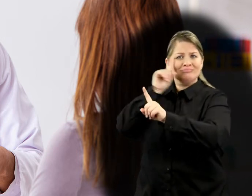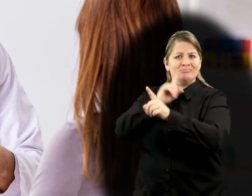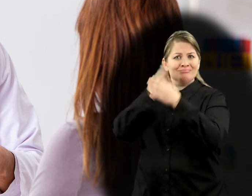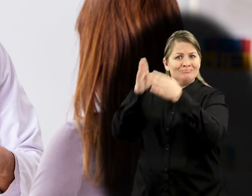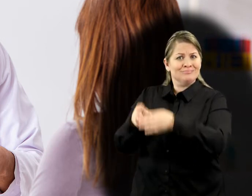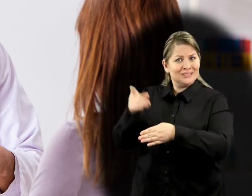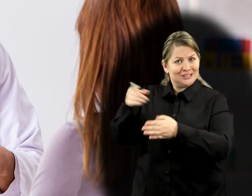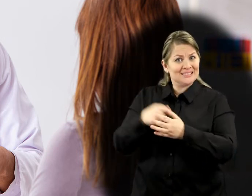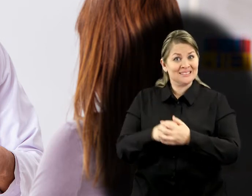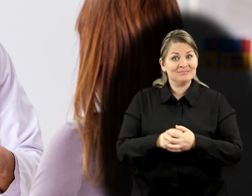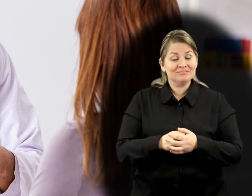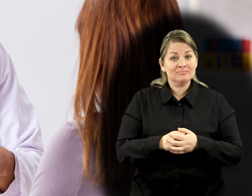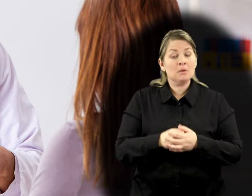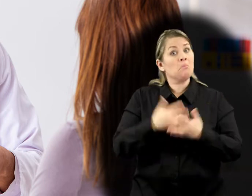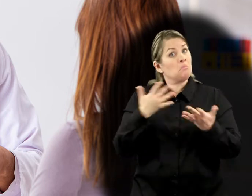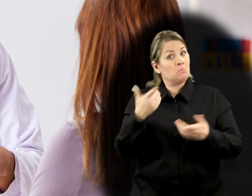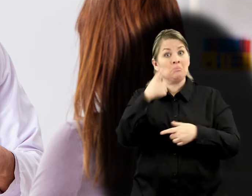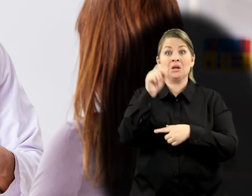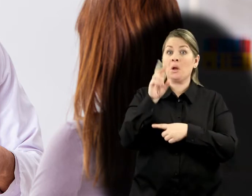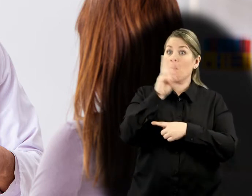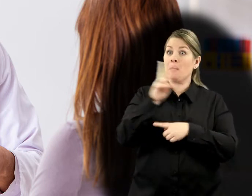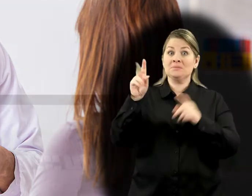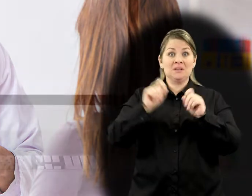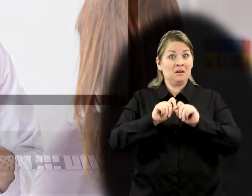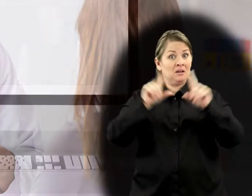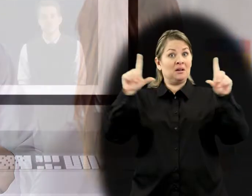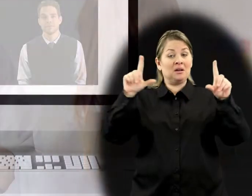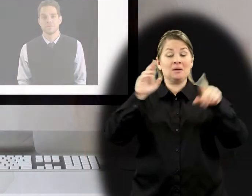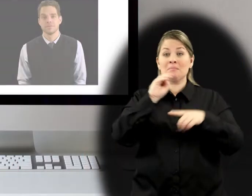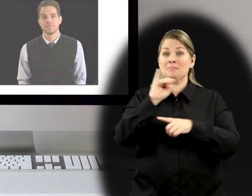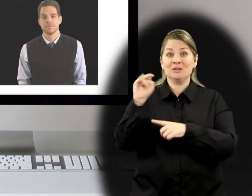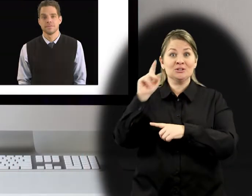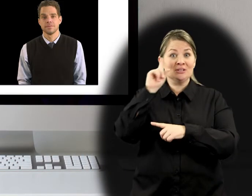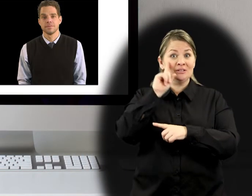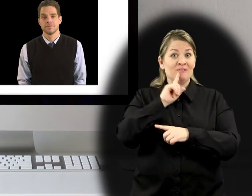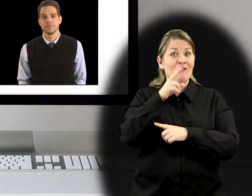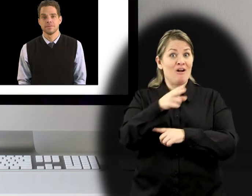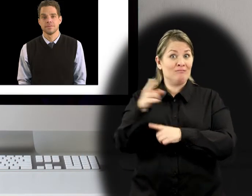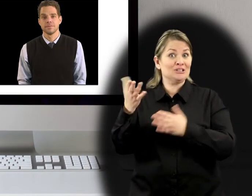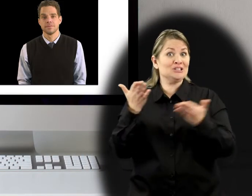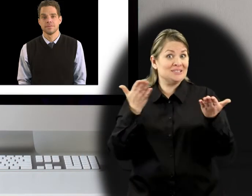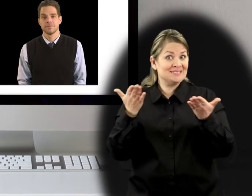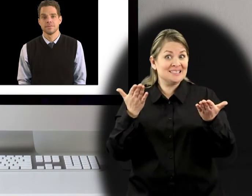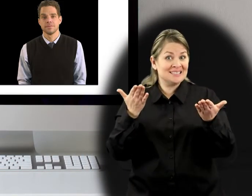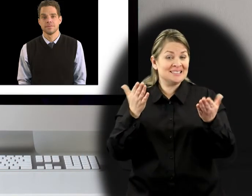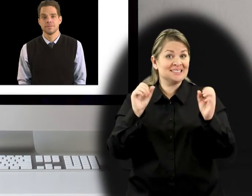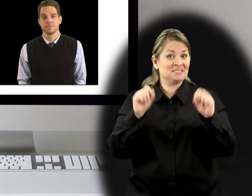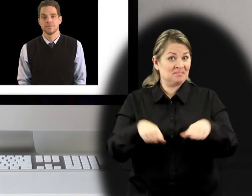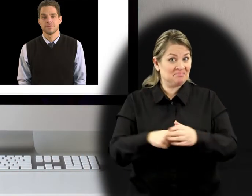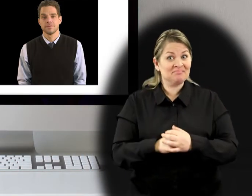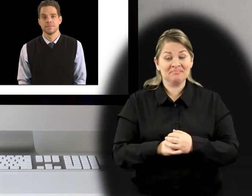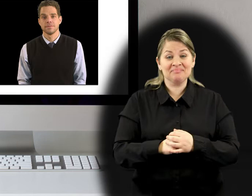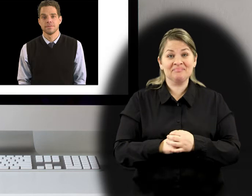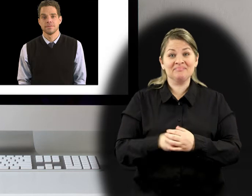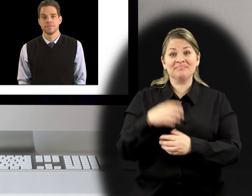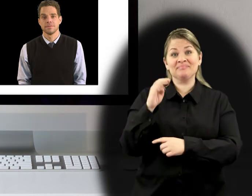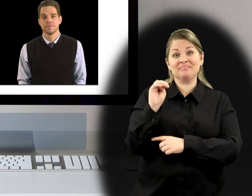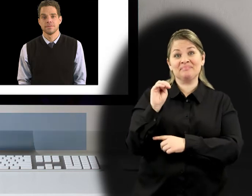ask the person for more information or check the Deaf and Hard of Hearing Services Division website